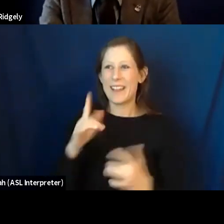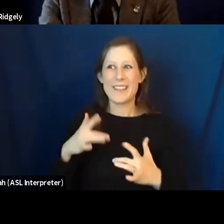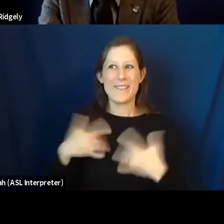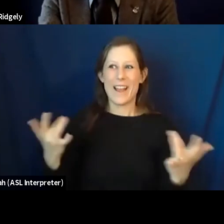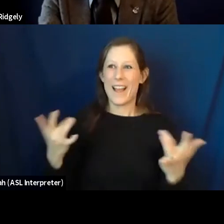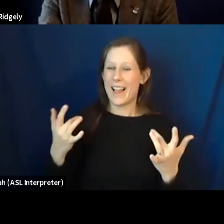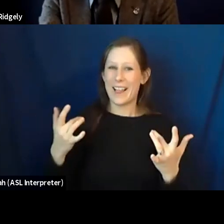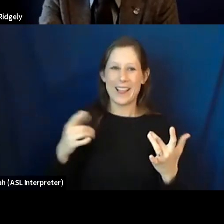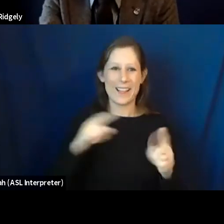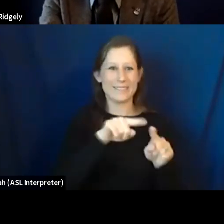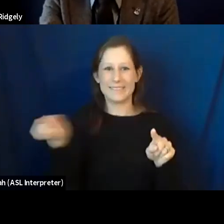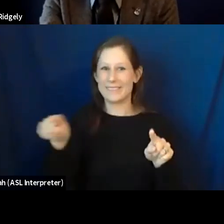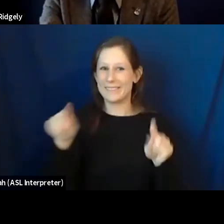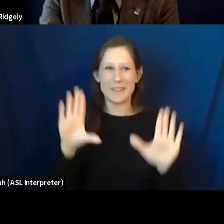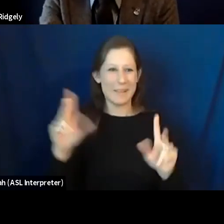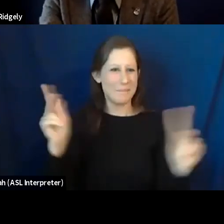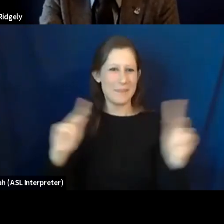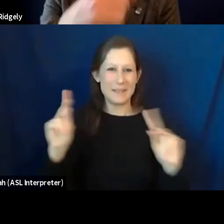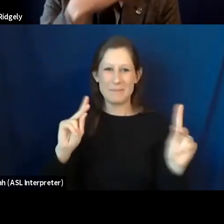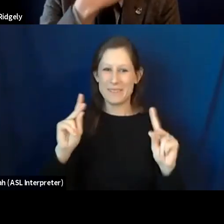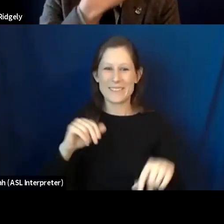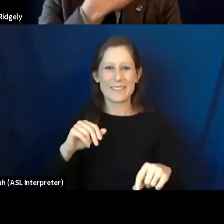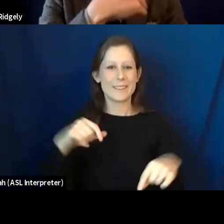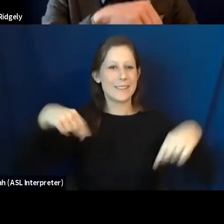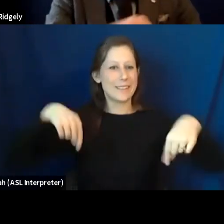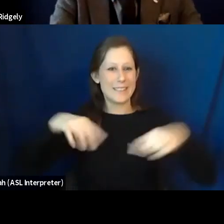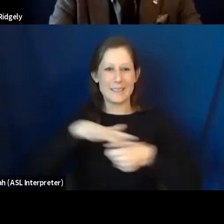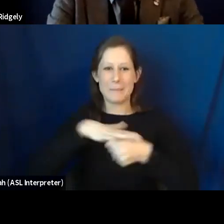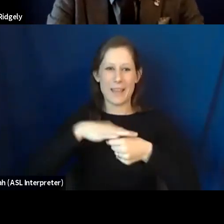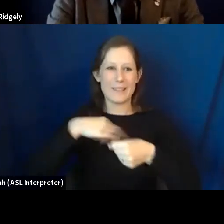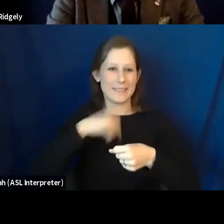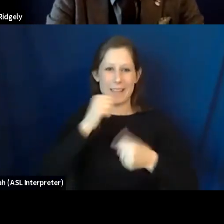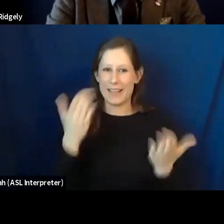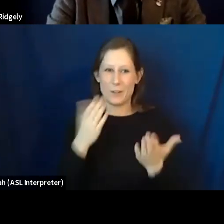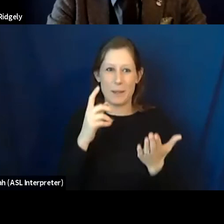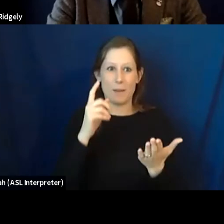great company you know we're not in this space to be acknowledged but it's really it's great